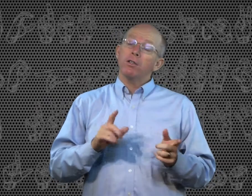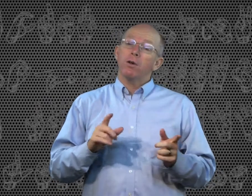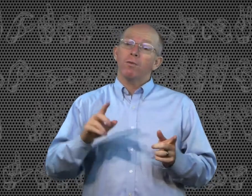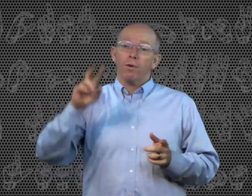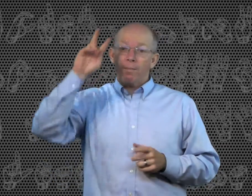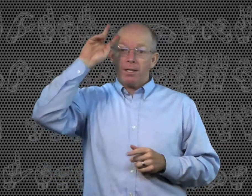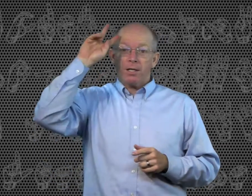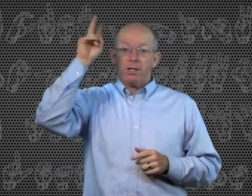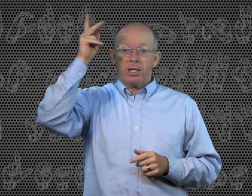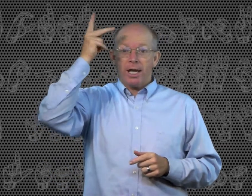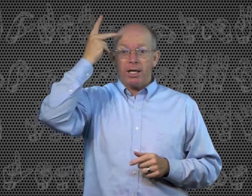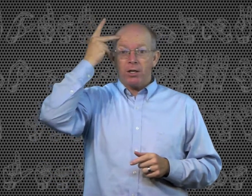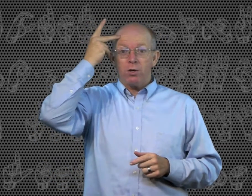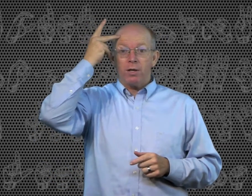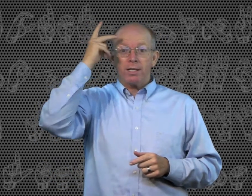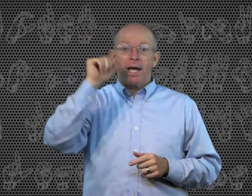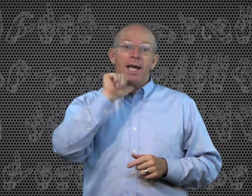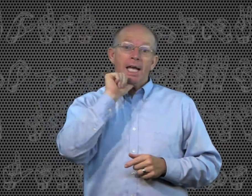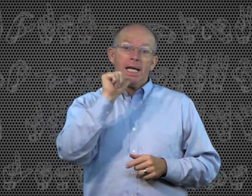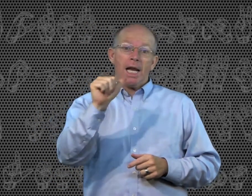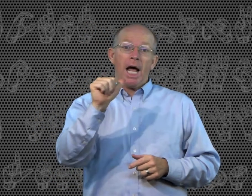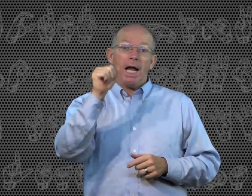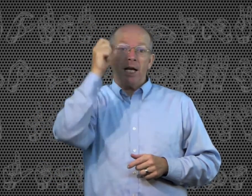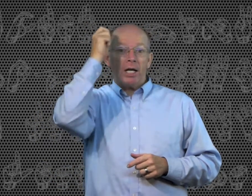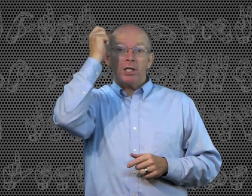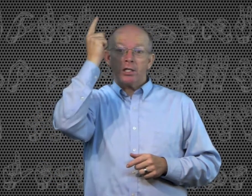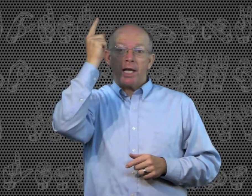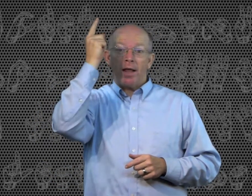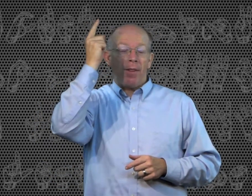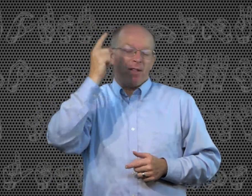Now you could also, for MISUNDERSTAND, you could say NOT UNDERSTAND.